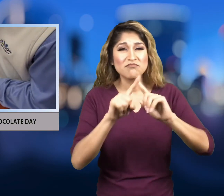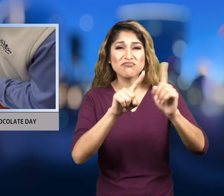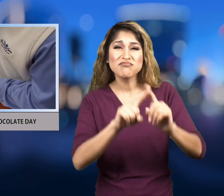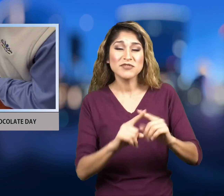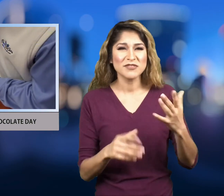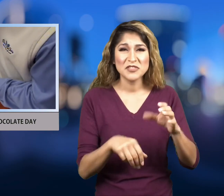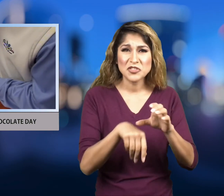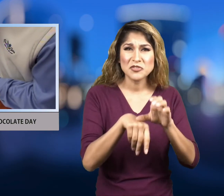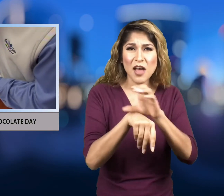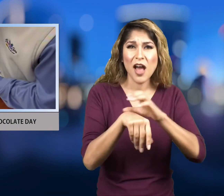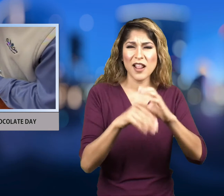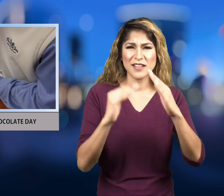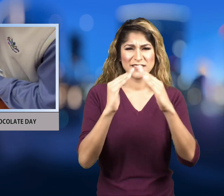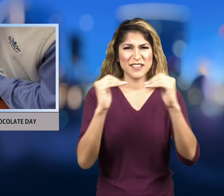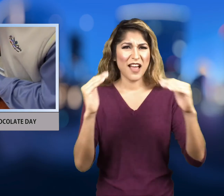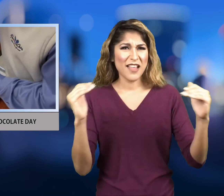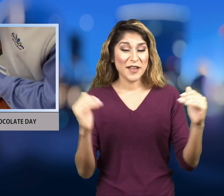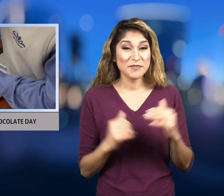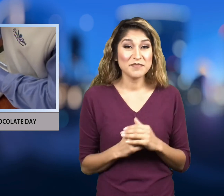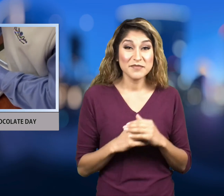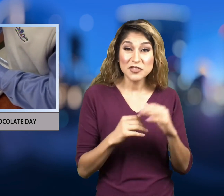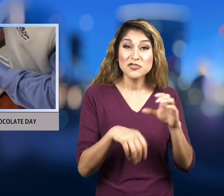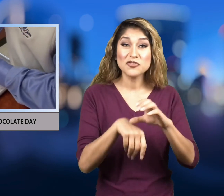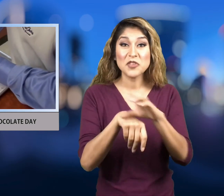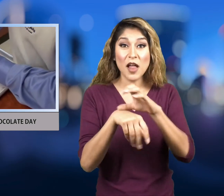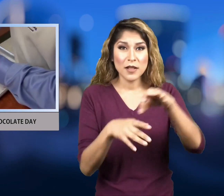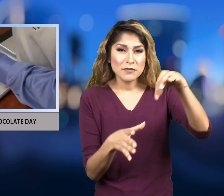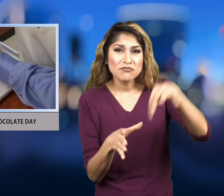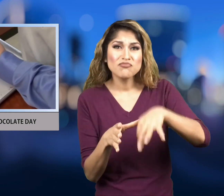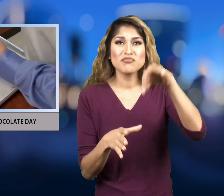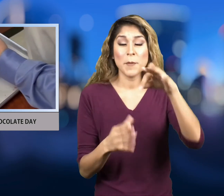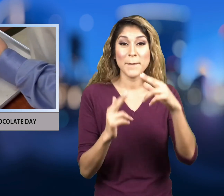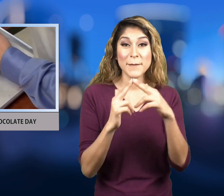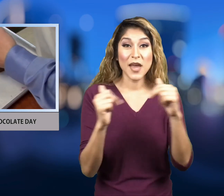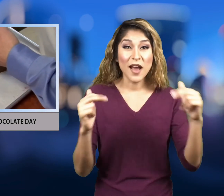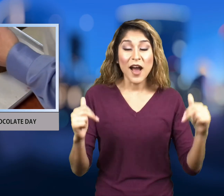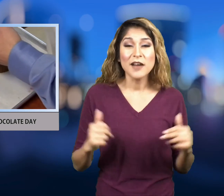chocolate lasagna and chocolate covered bacon.